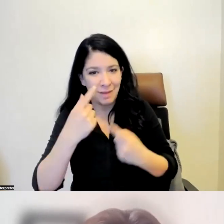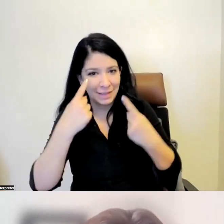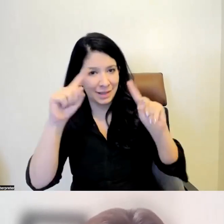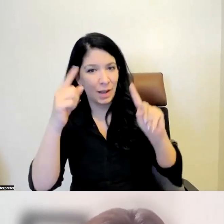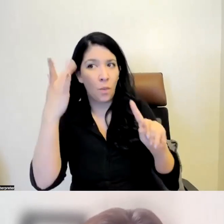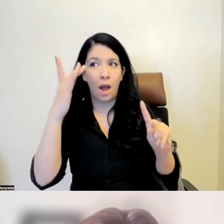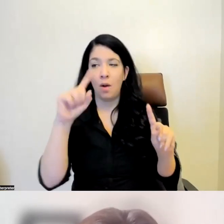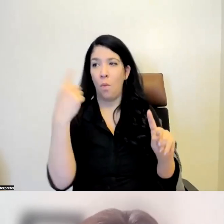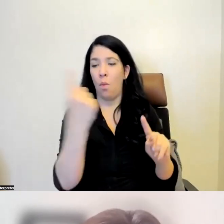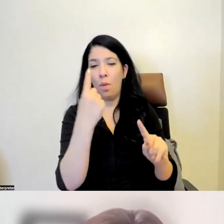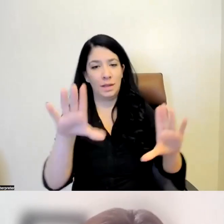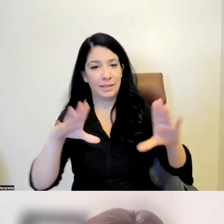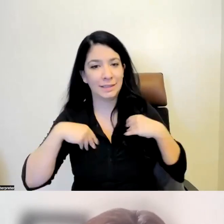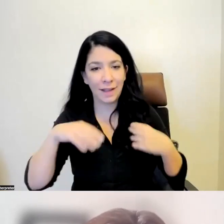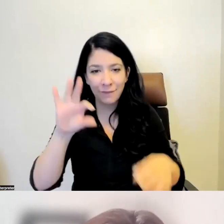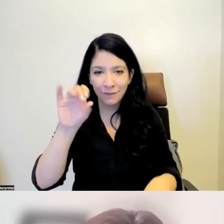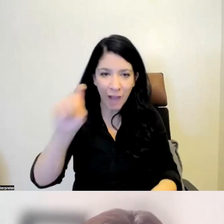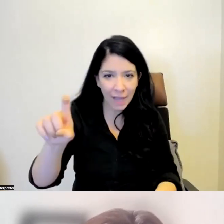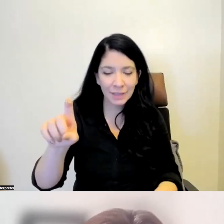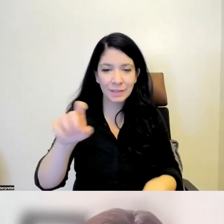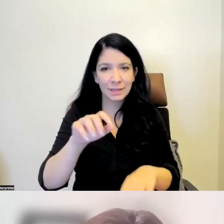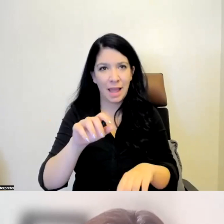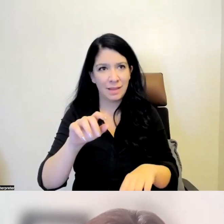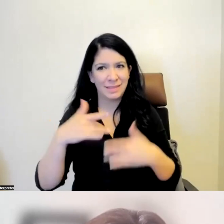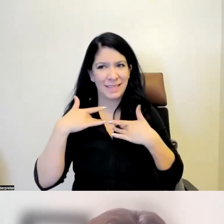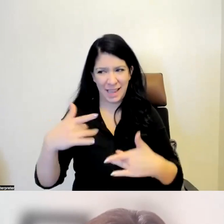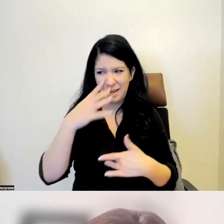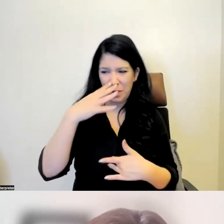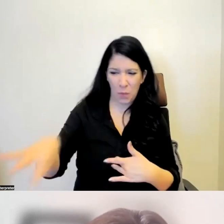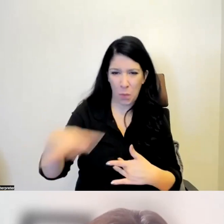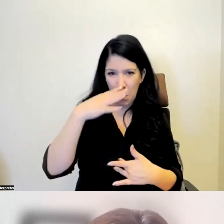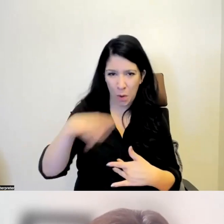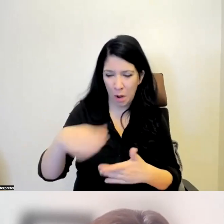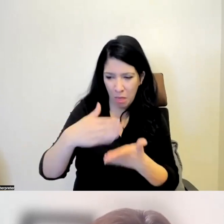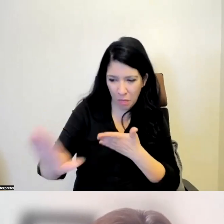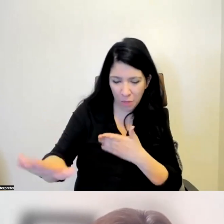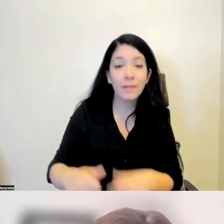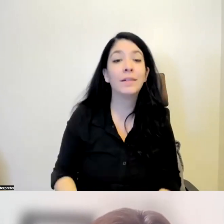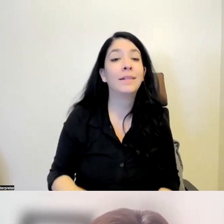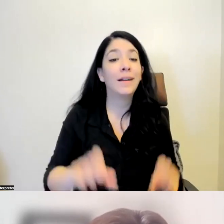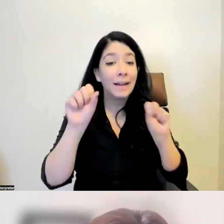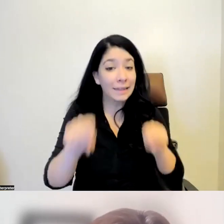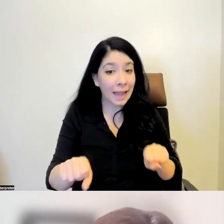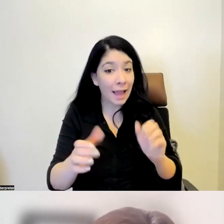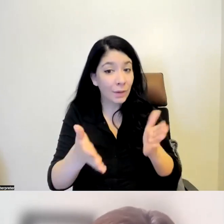and often these faxes go ignored. So they were wondering, can I make an accommodation request on